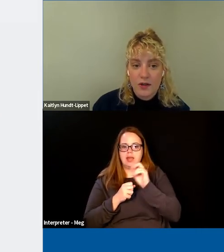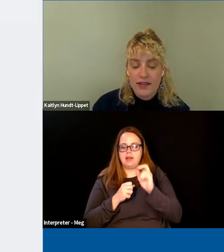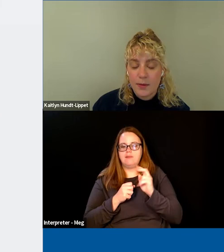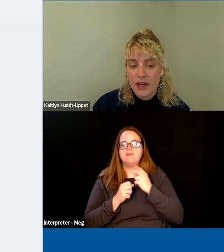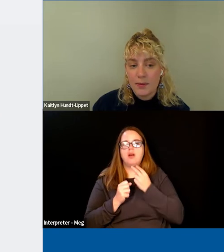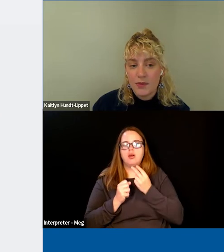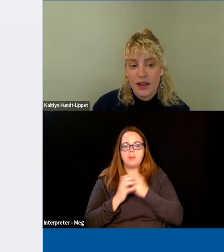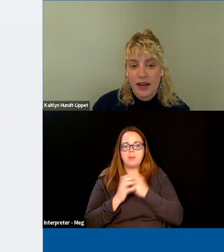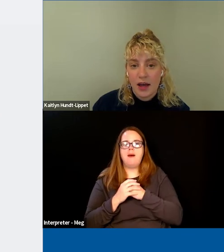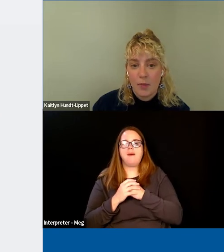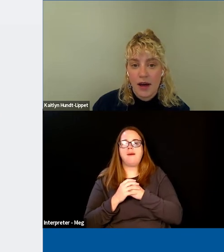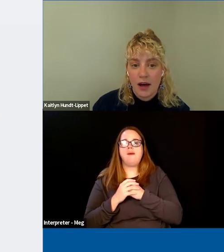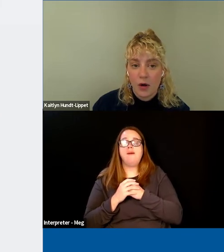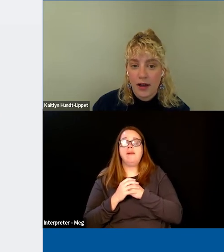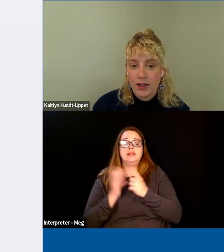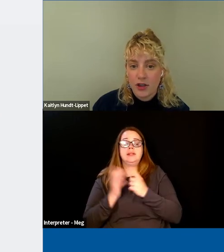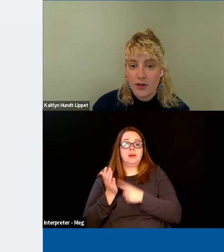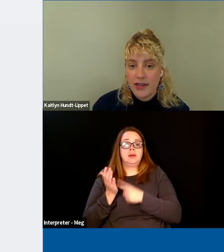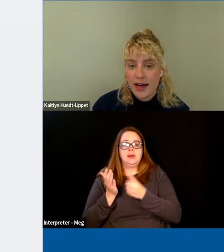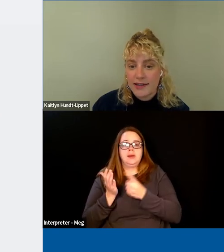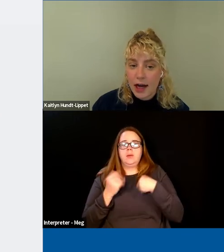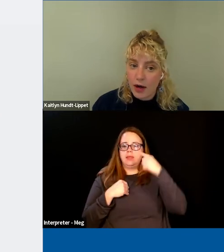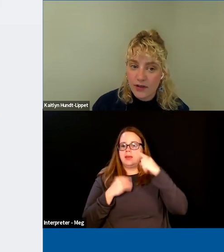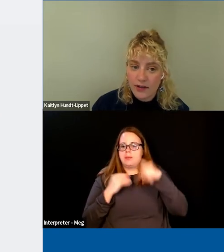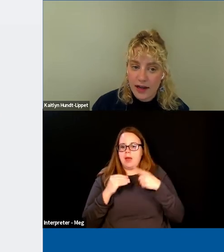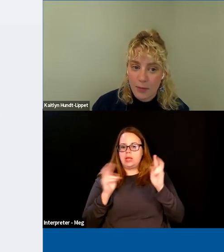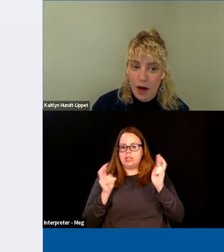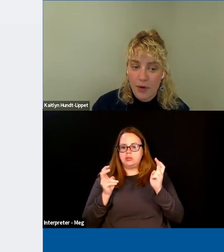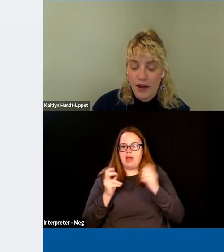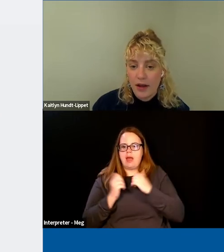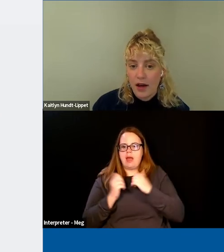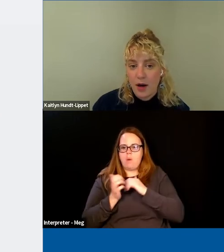So sometimes we think about issues as how often they come up